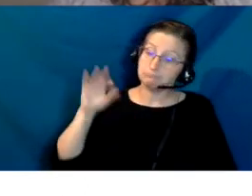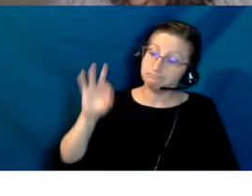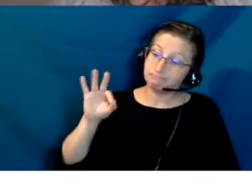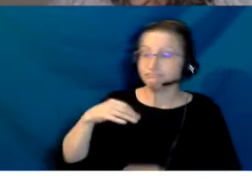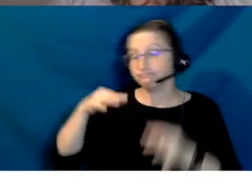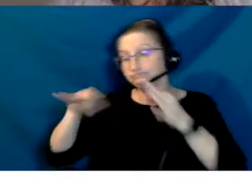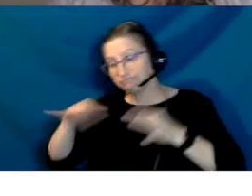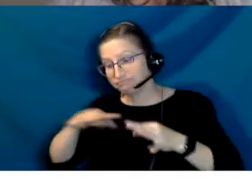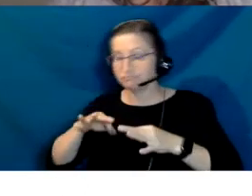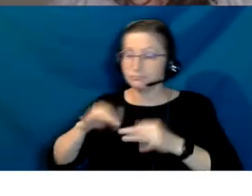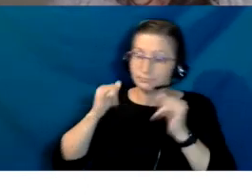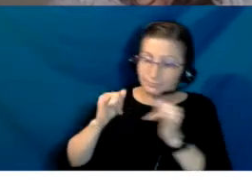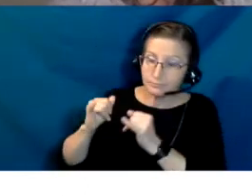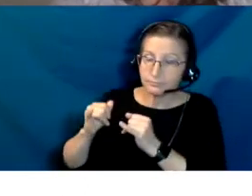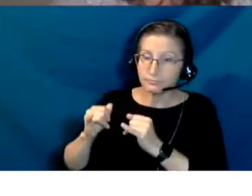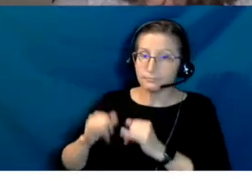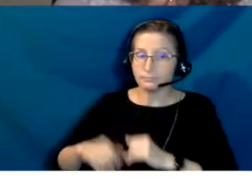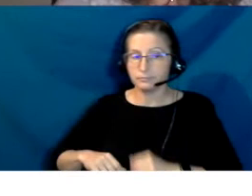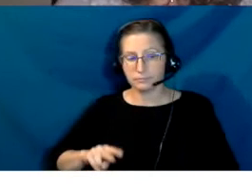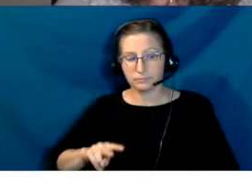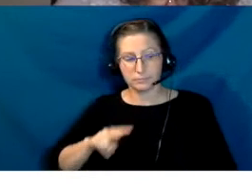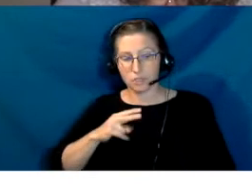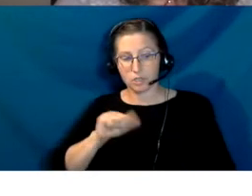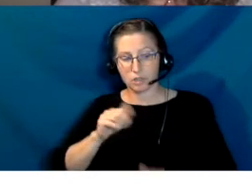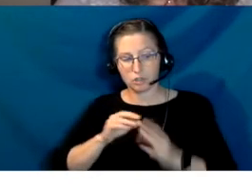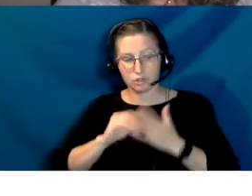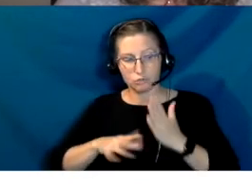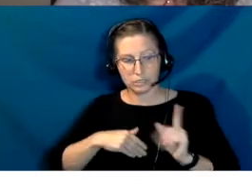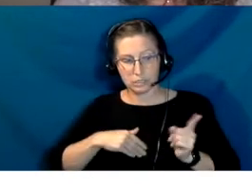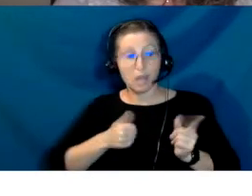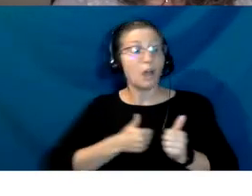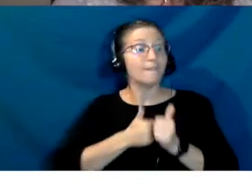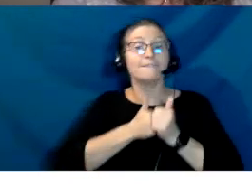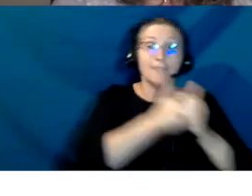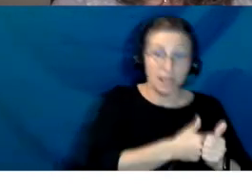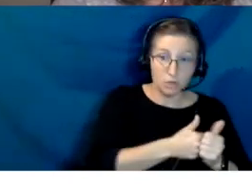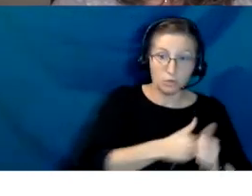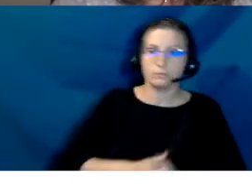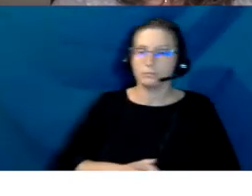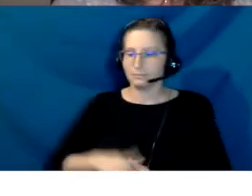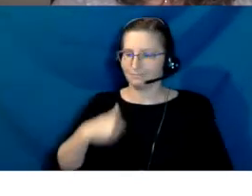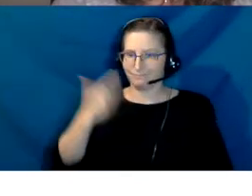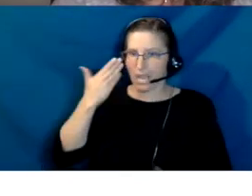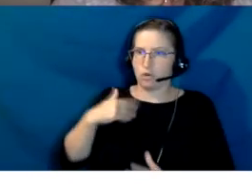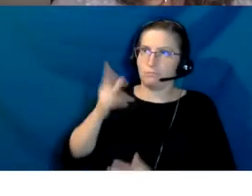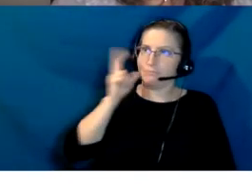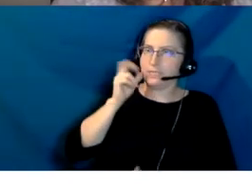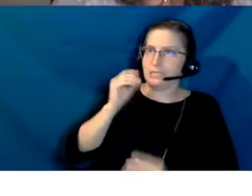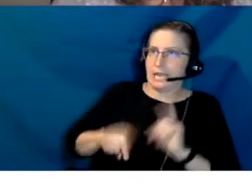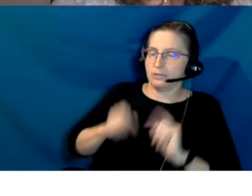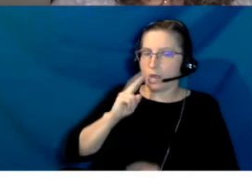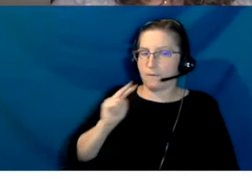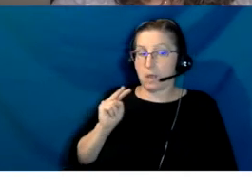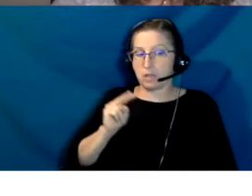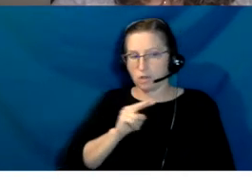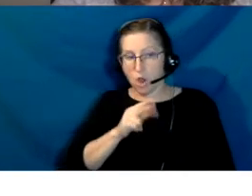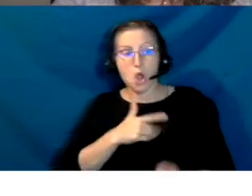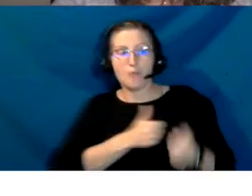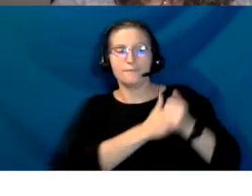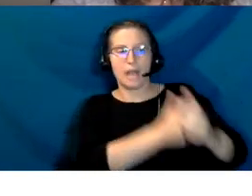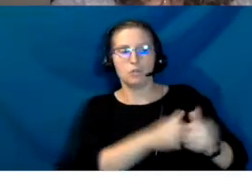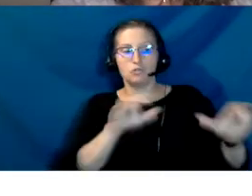understand what they're supposed to do.